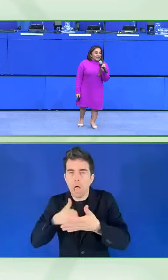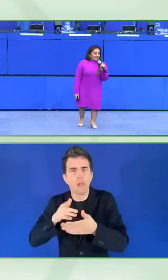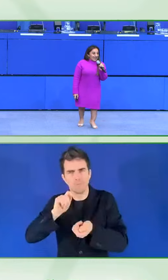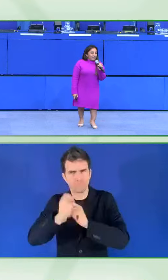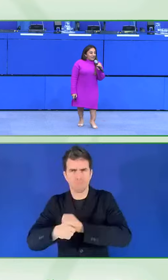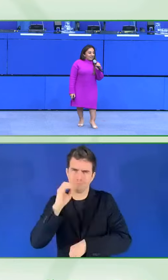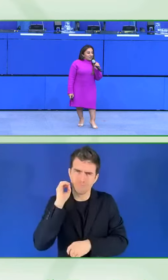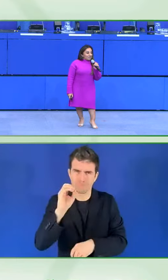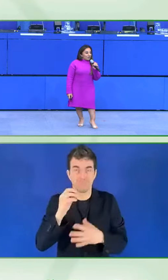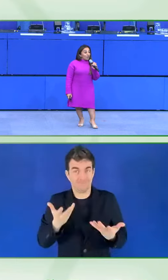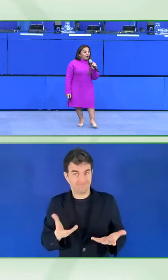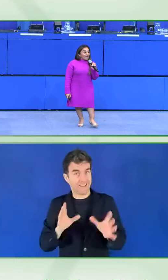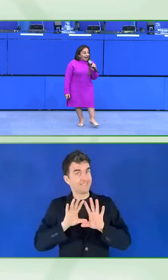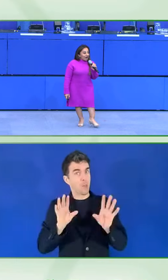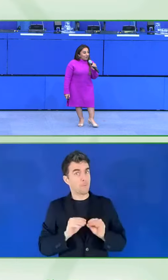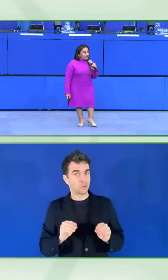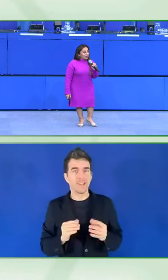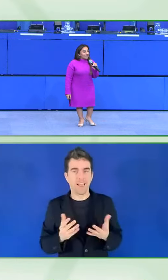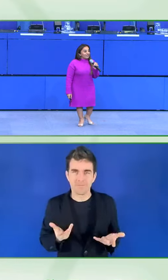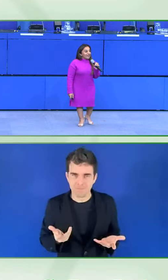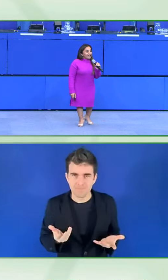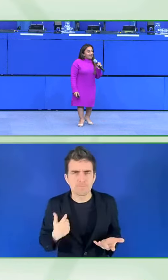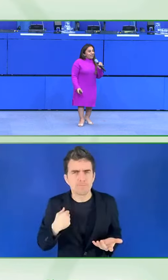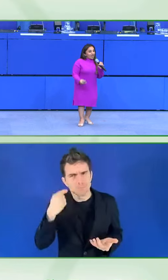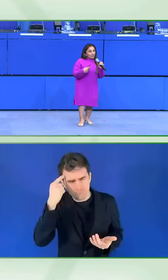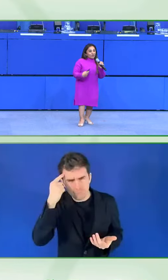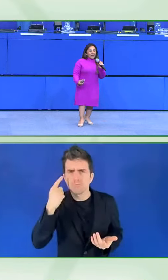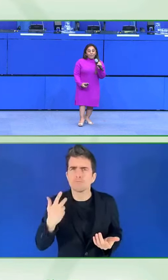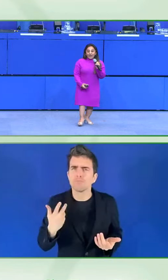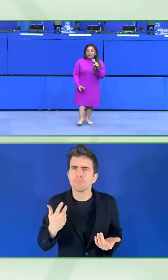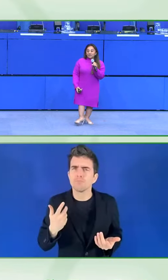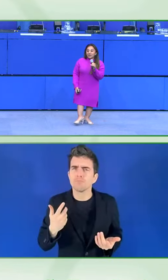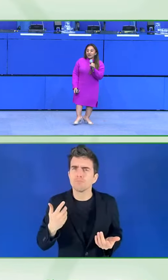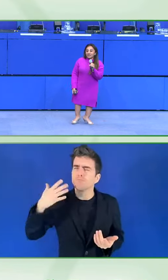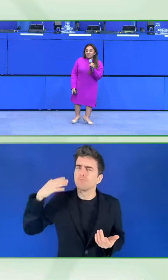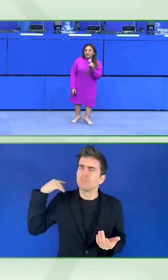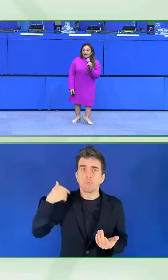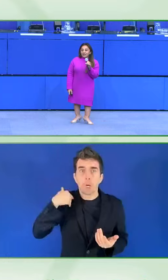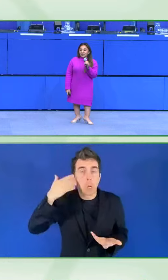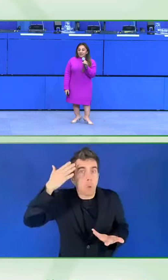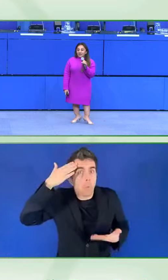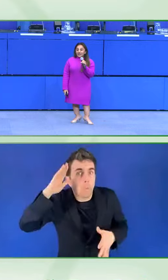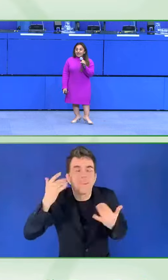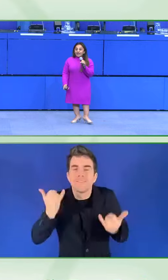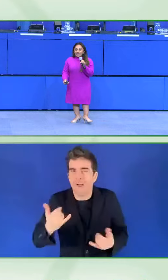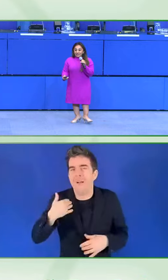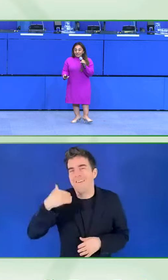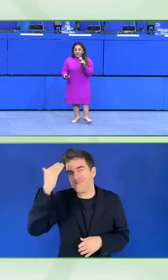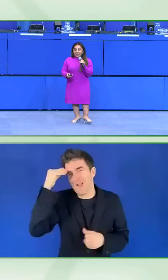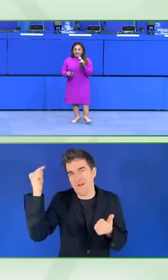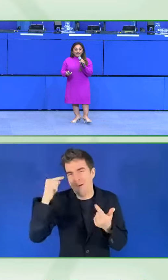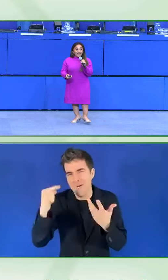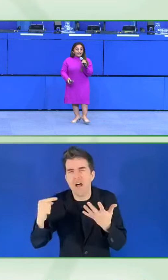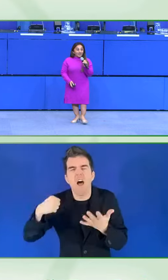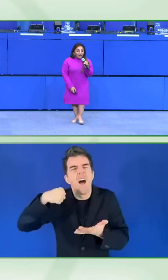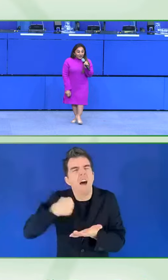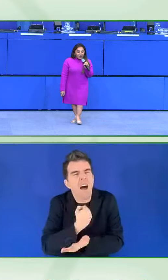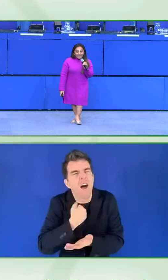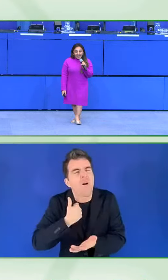Or benefit cheats. To a dating show for disabled people that was titled the on data pulse, to extreme narrative of Paralympian's being superhumans. This is still something that is a challenge today, we need more diverse representation of disabled people.